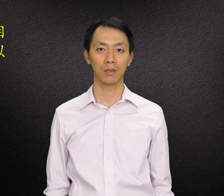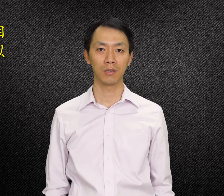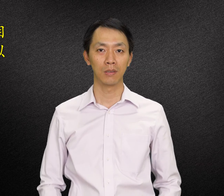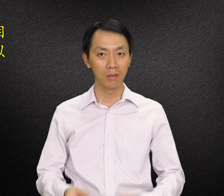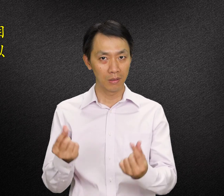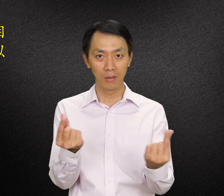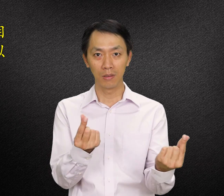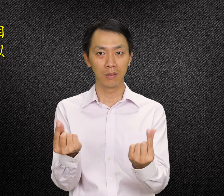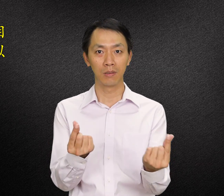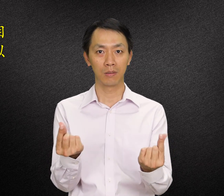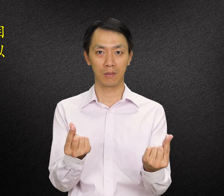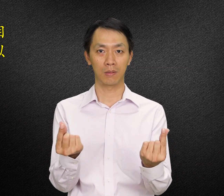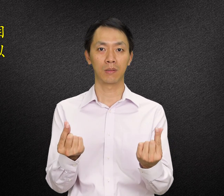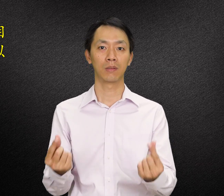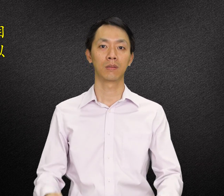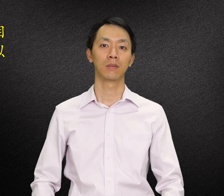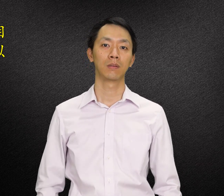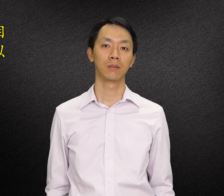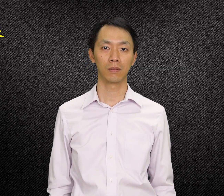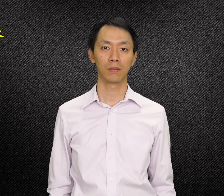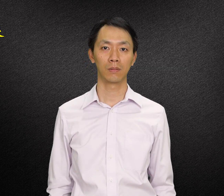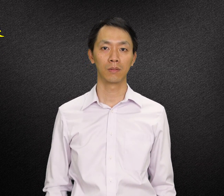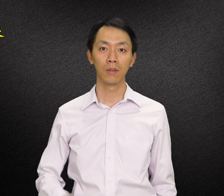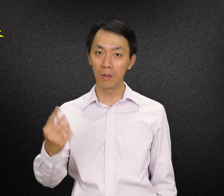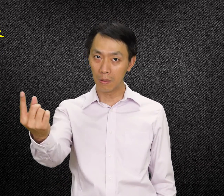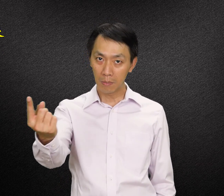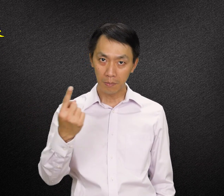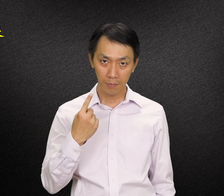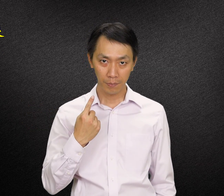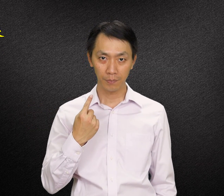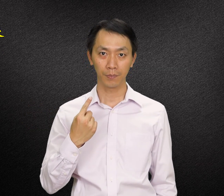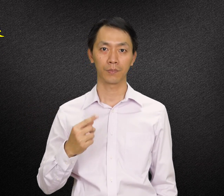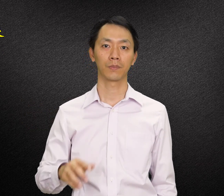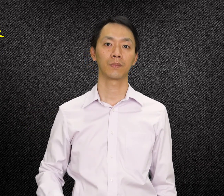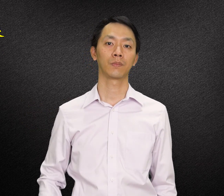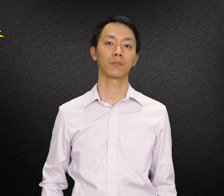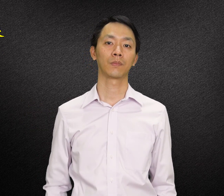similar/ alike come